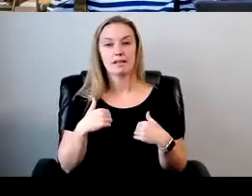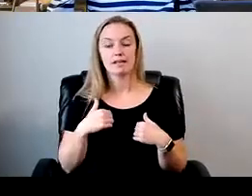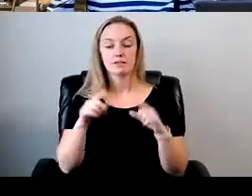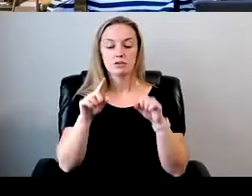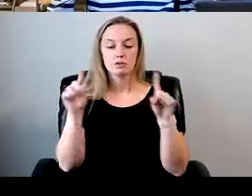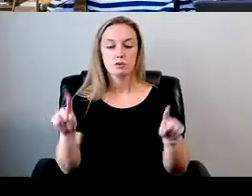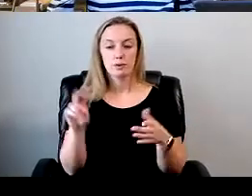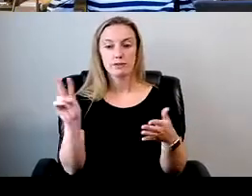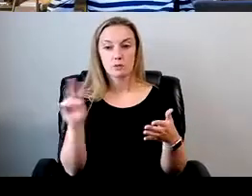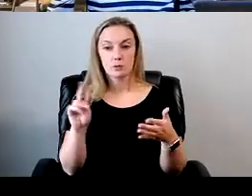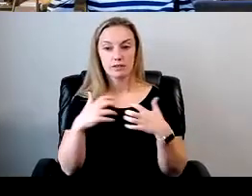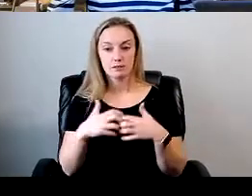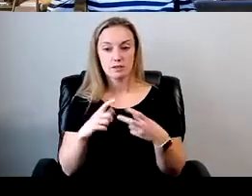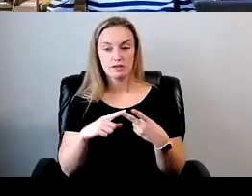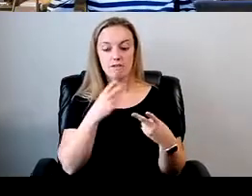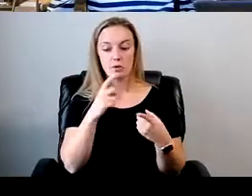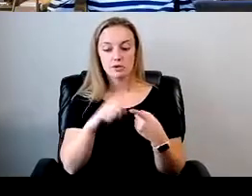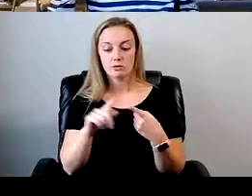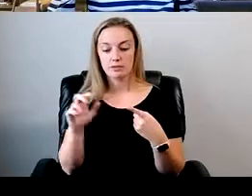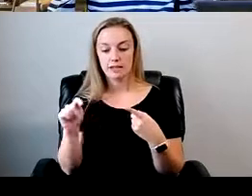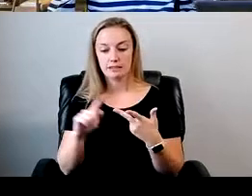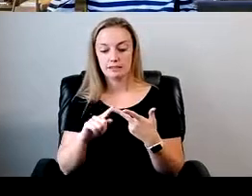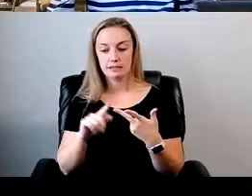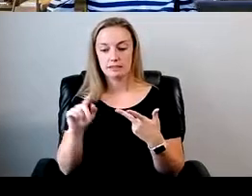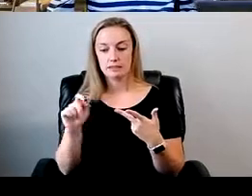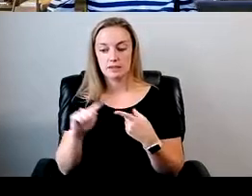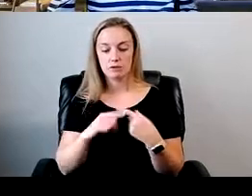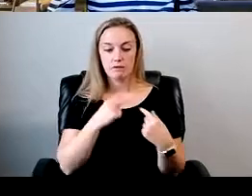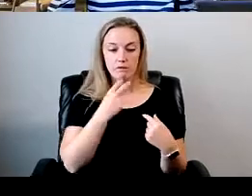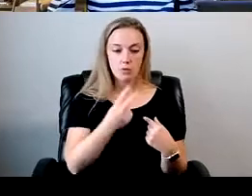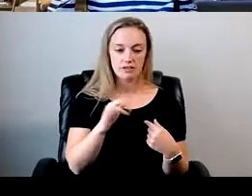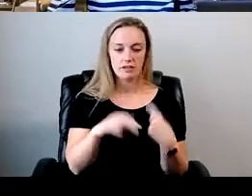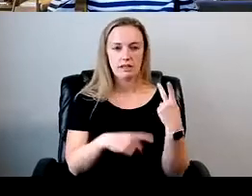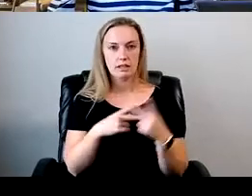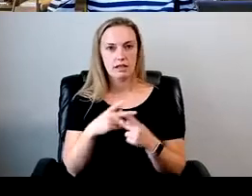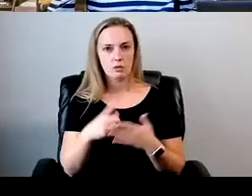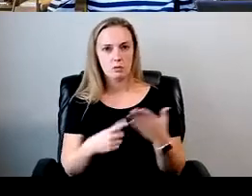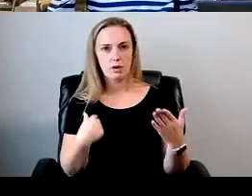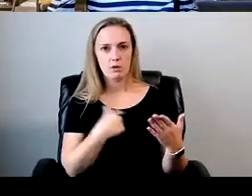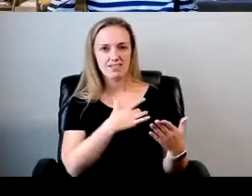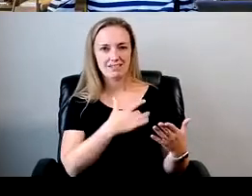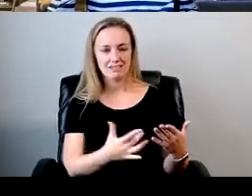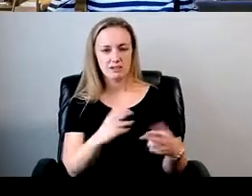there's voice to text, there's text to voice. Those kinds of things, are what we would tend to use in those situations.